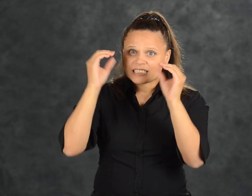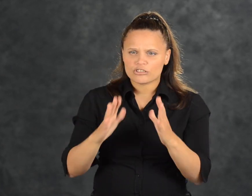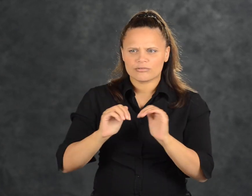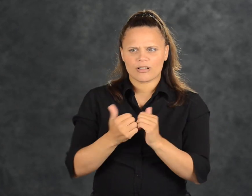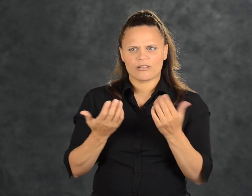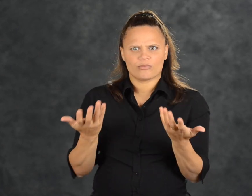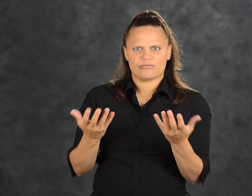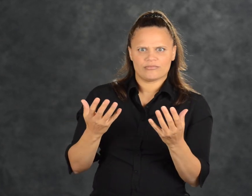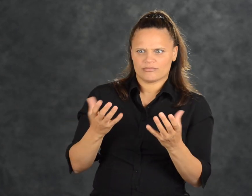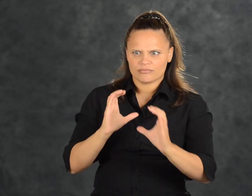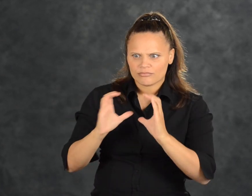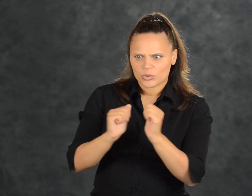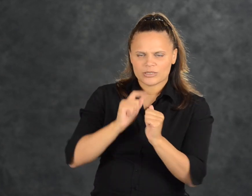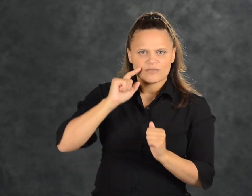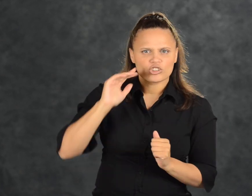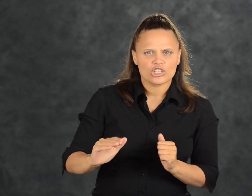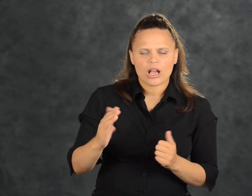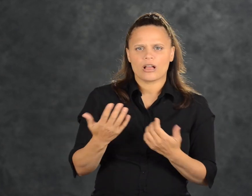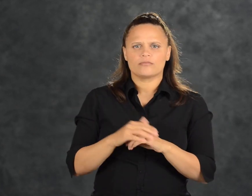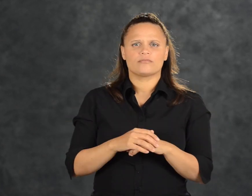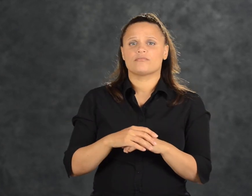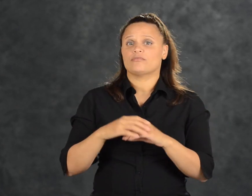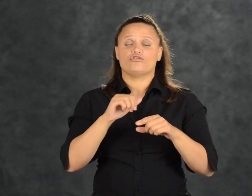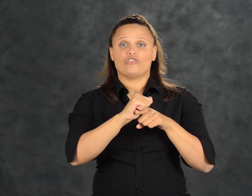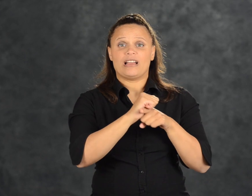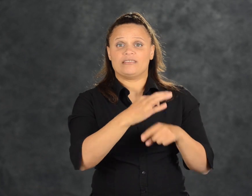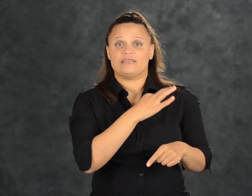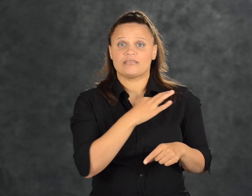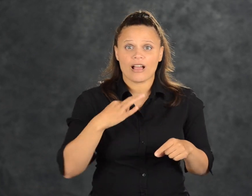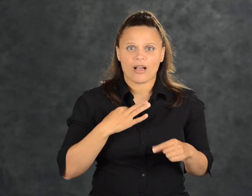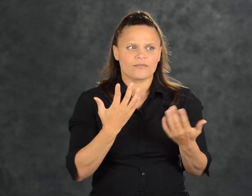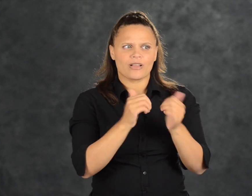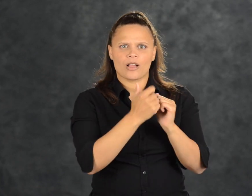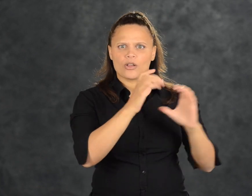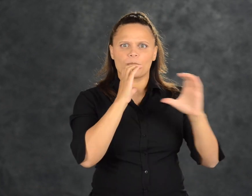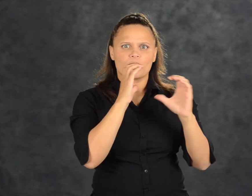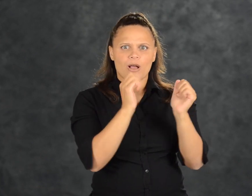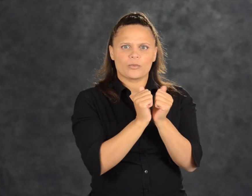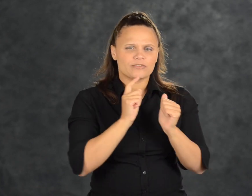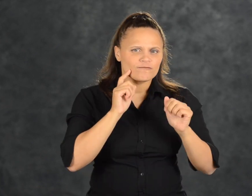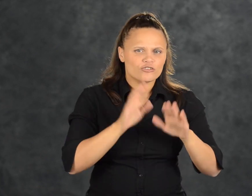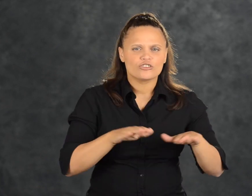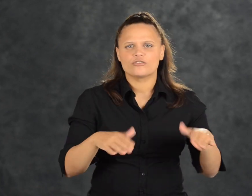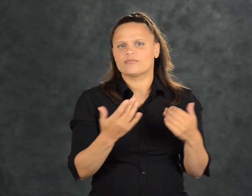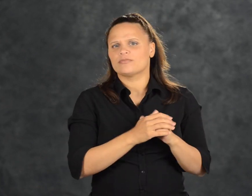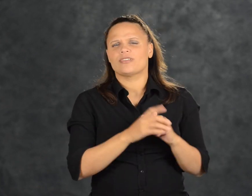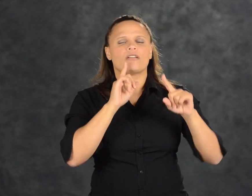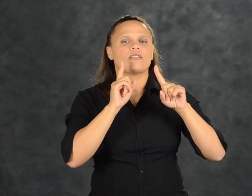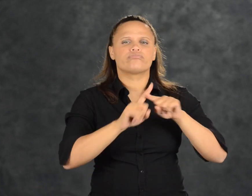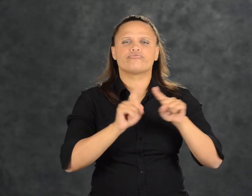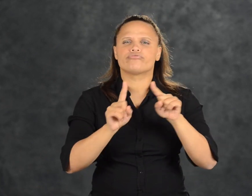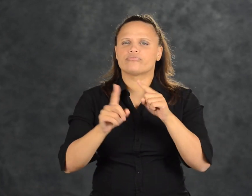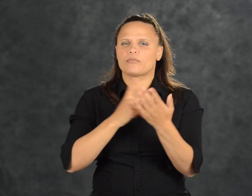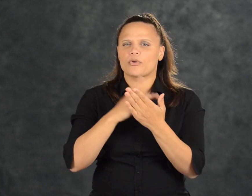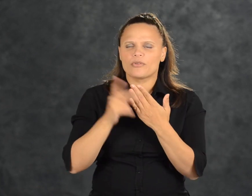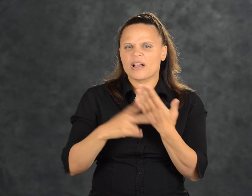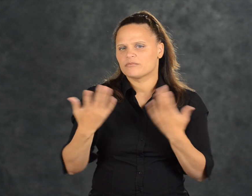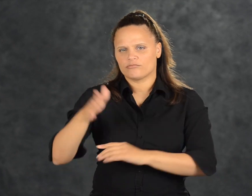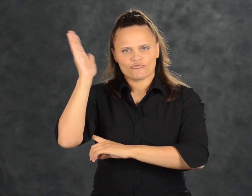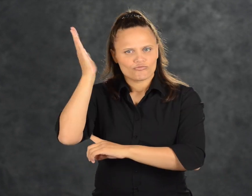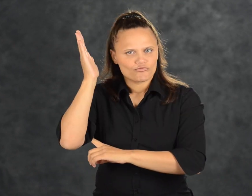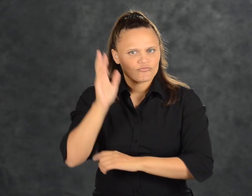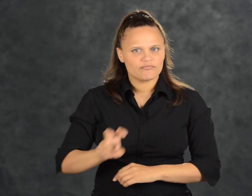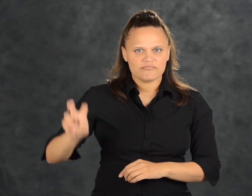and they can train teachers and staff on how best to communicate with a deaf or hard of hearing child.